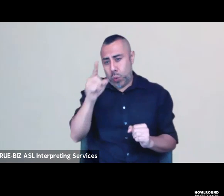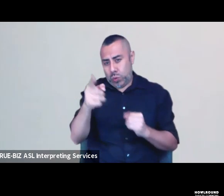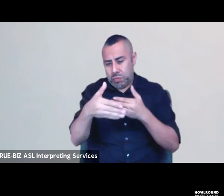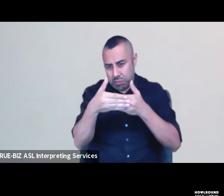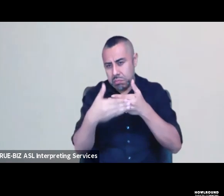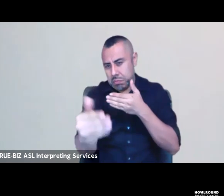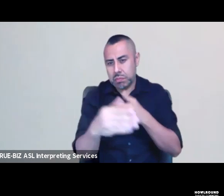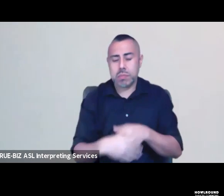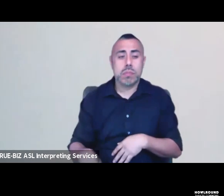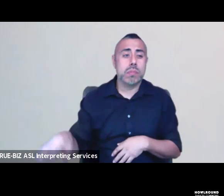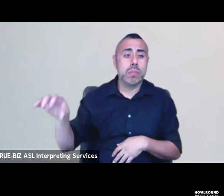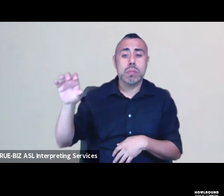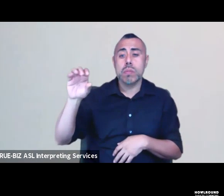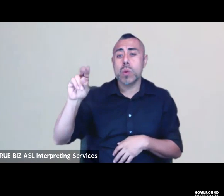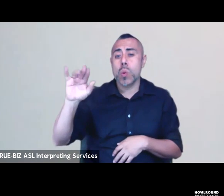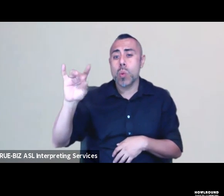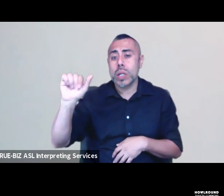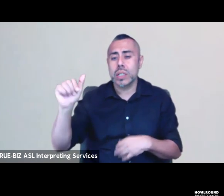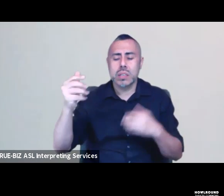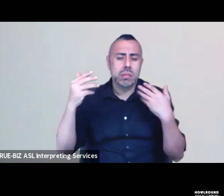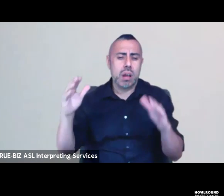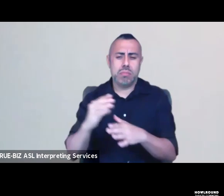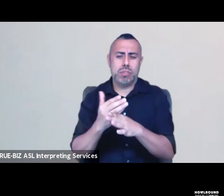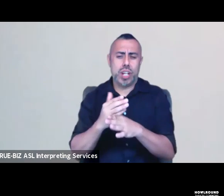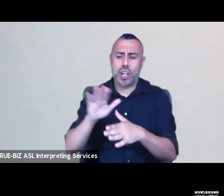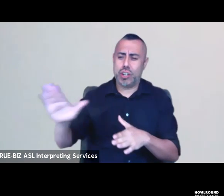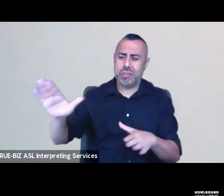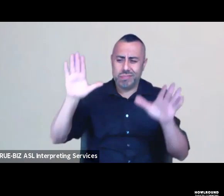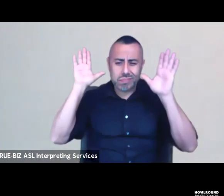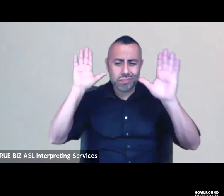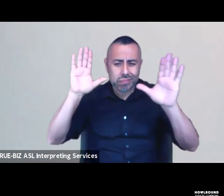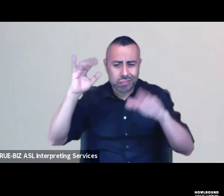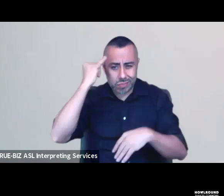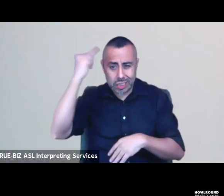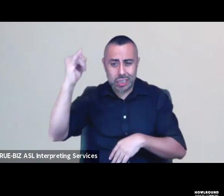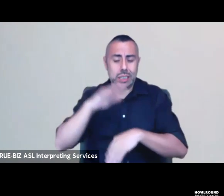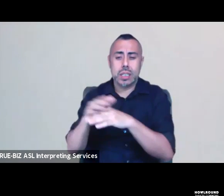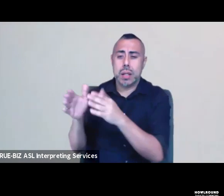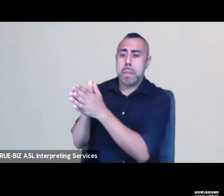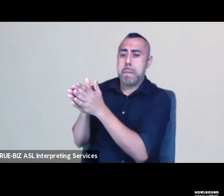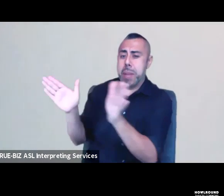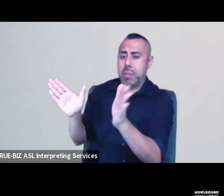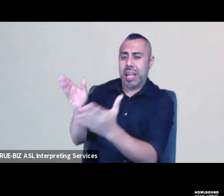Ouida has already shared some amazing ideas about public funding which was so helpful. Thank you.